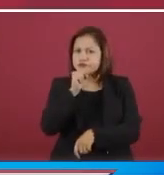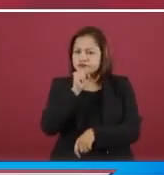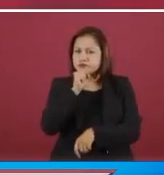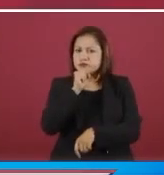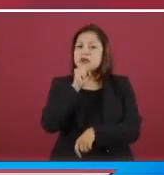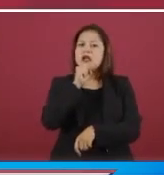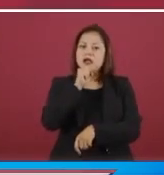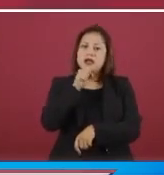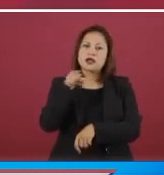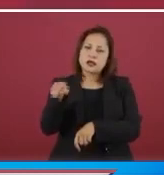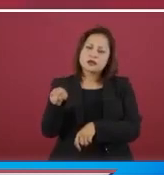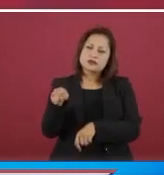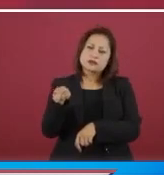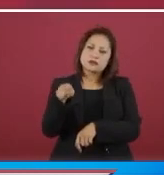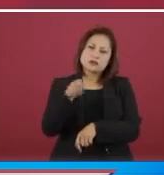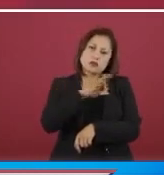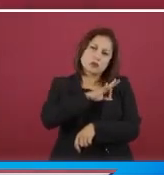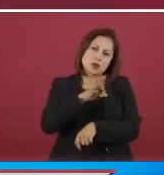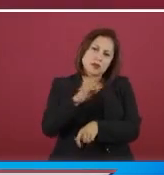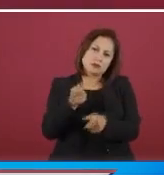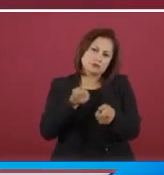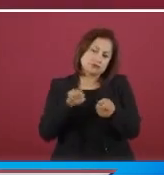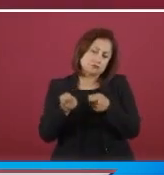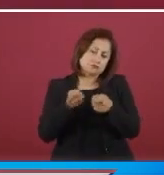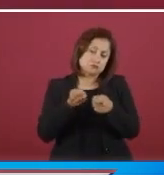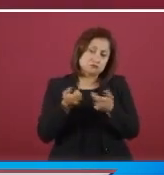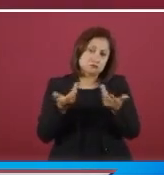President Andres Manuel Lopez Obrador asks to respect freedom